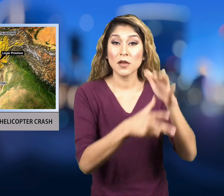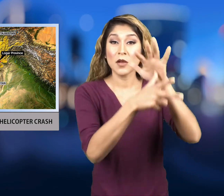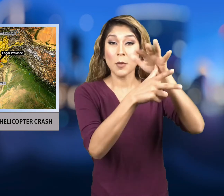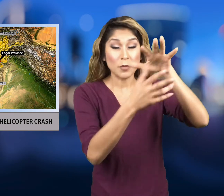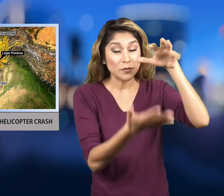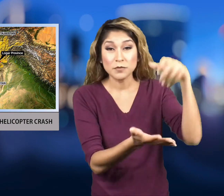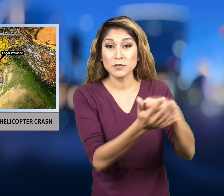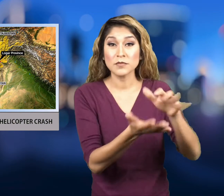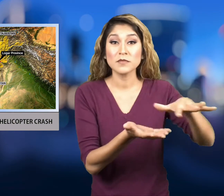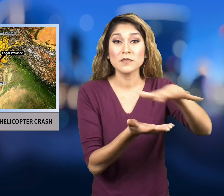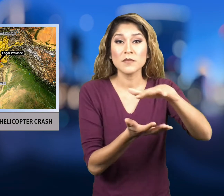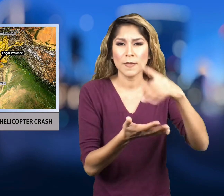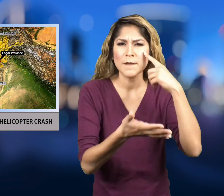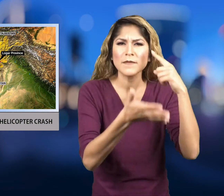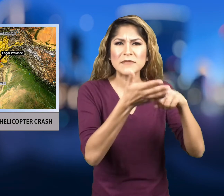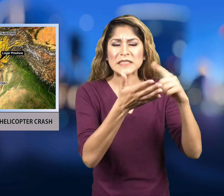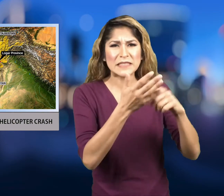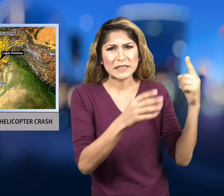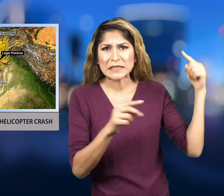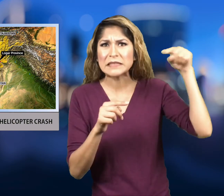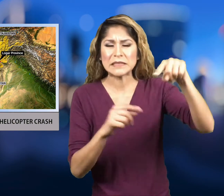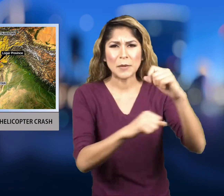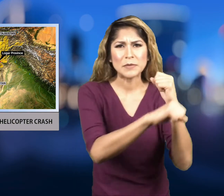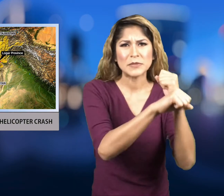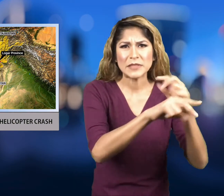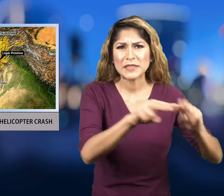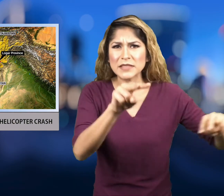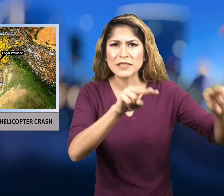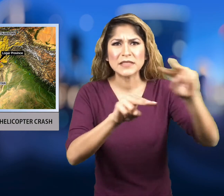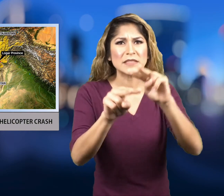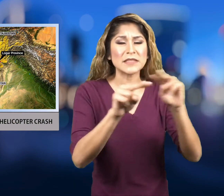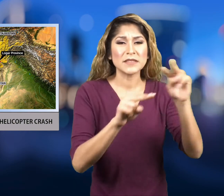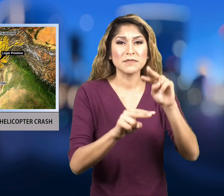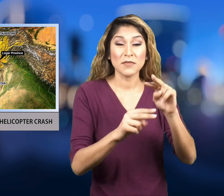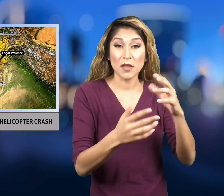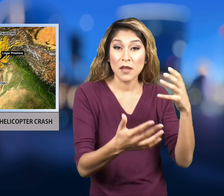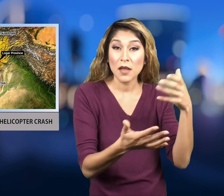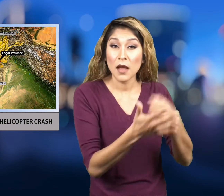Investigators have secured the crash site and say the crash